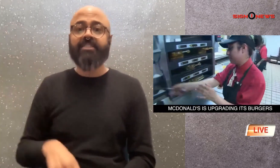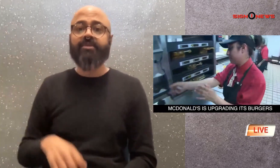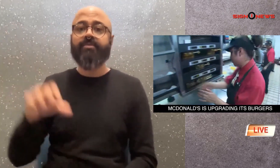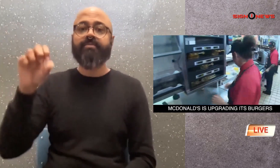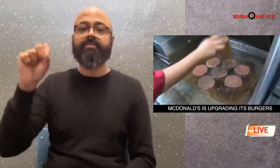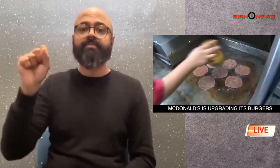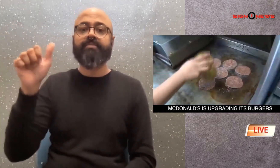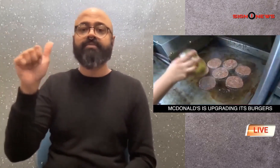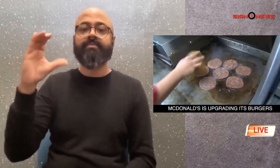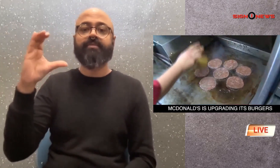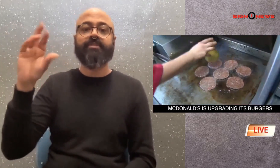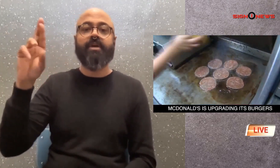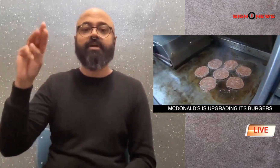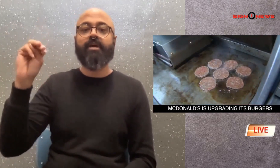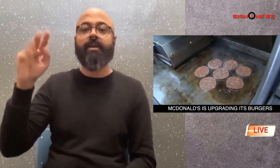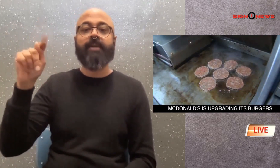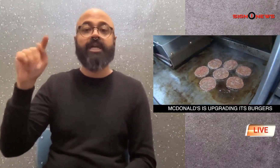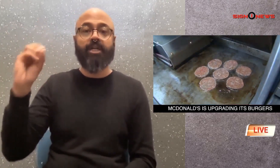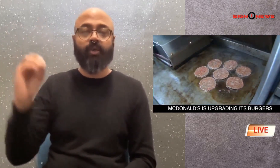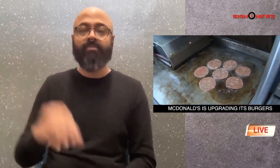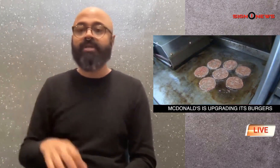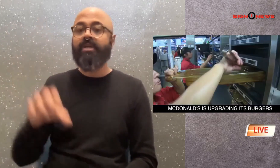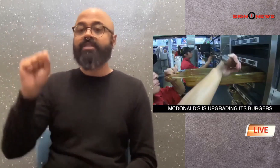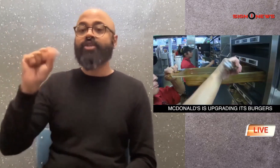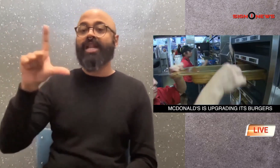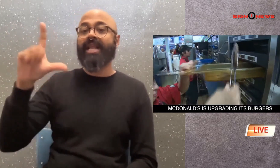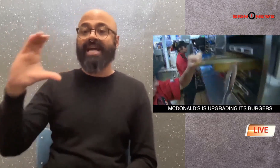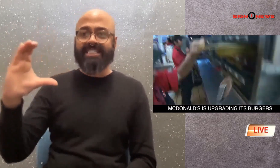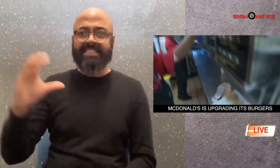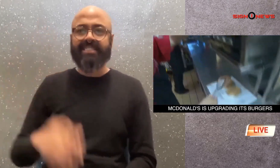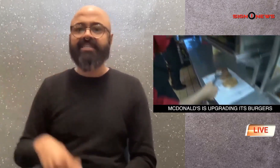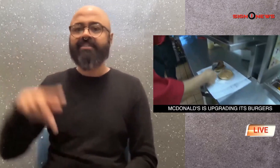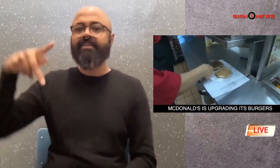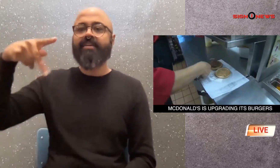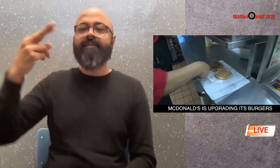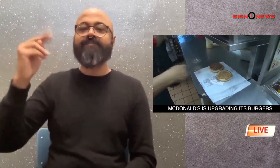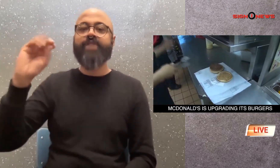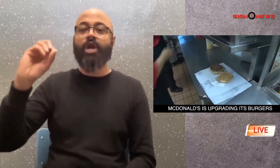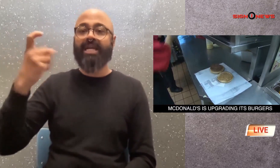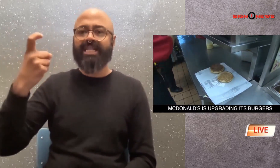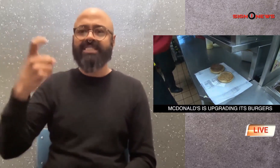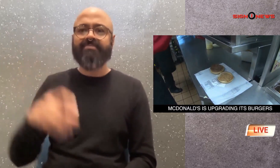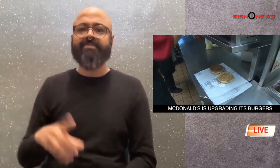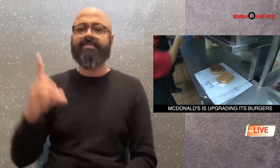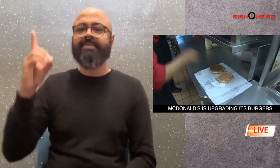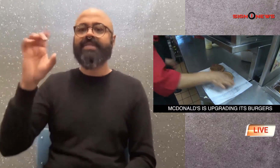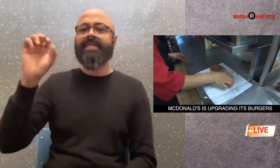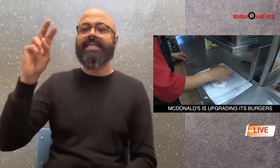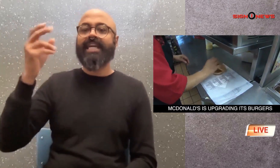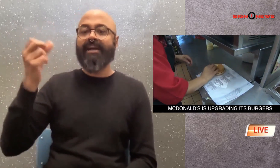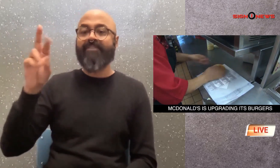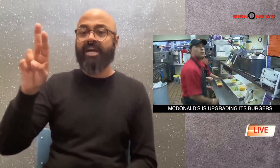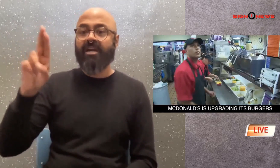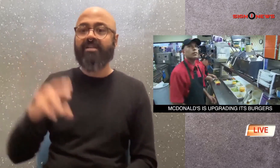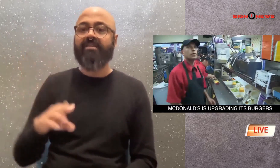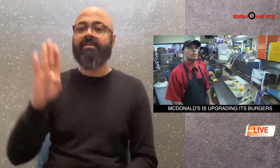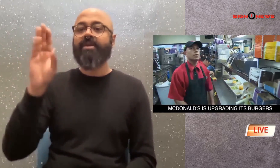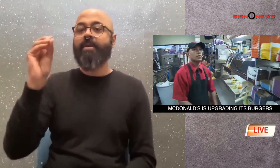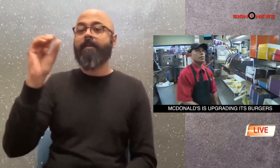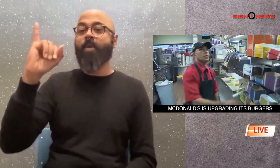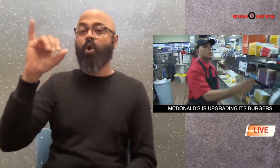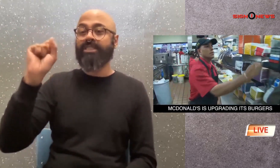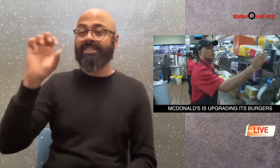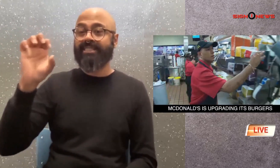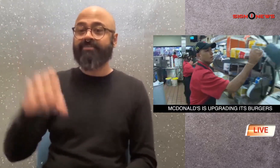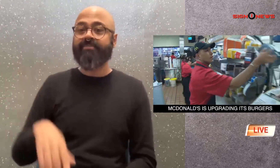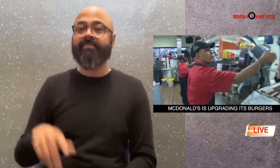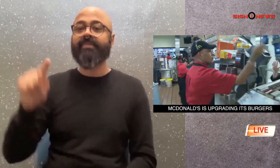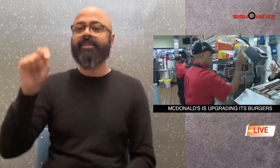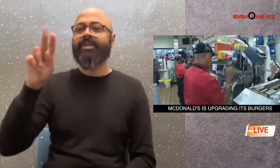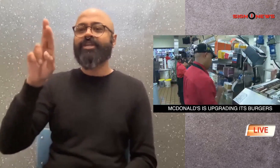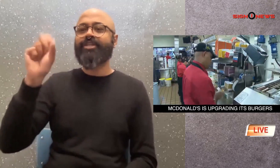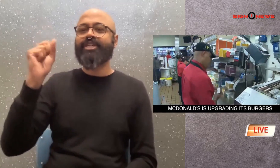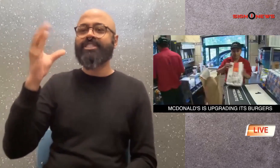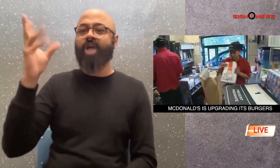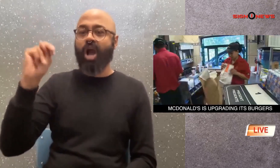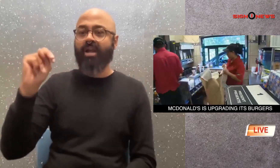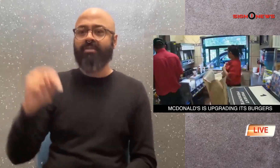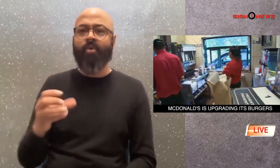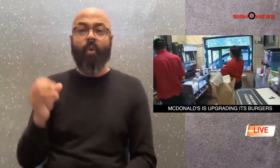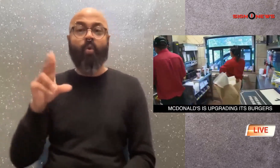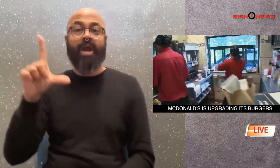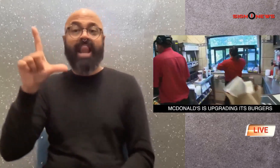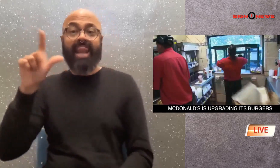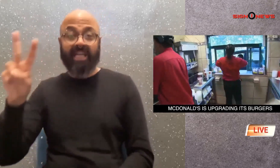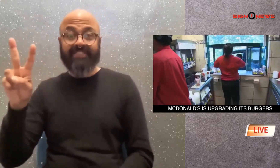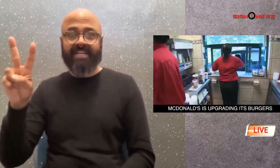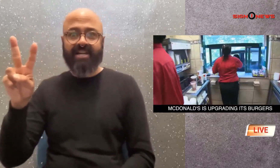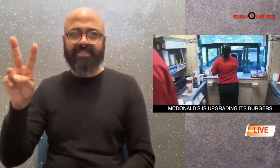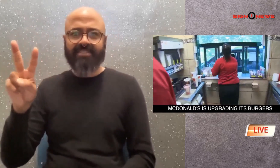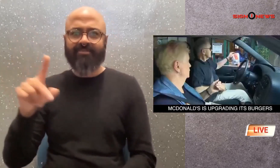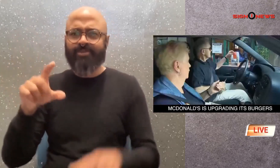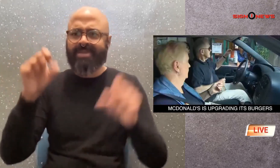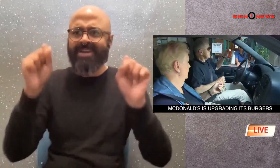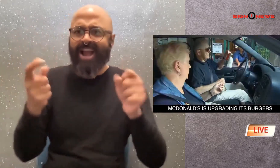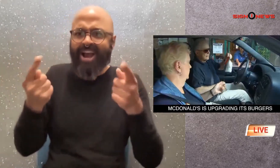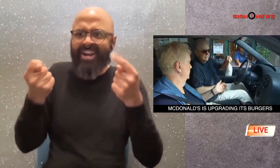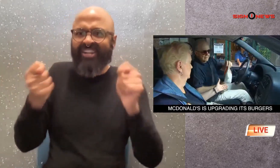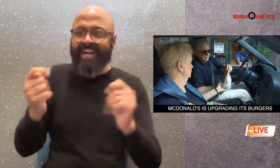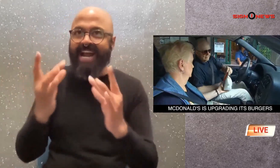San Francisco Sacramento Salt Lake City Phoenix Denver Boise Tucson or Las Vegas you can already